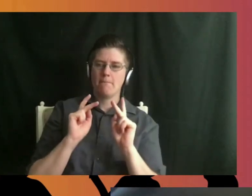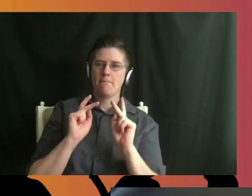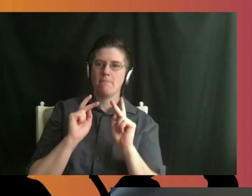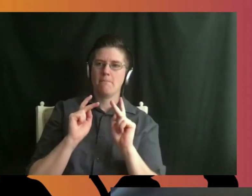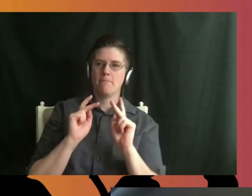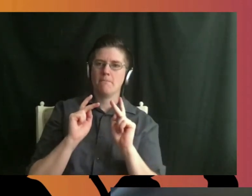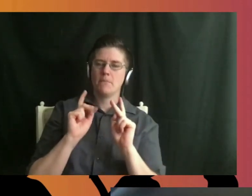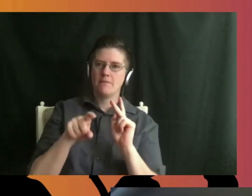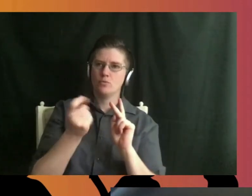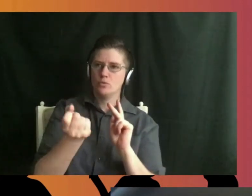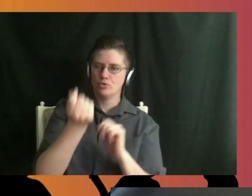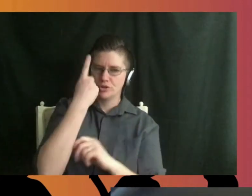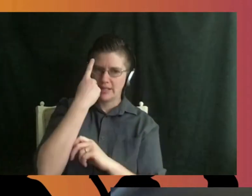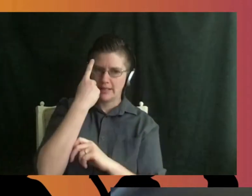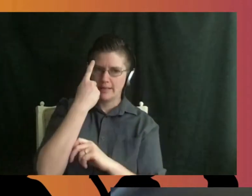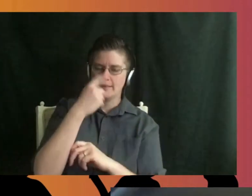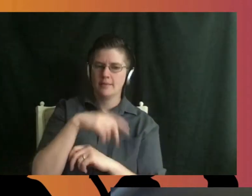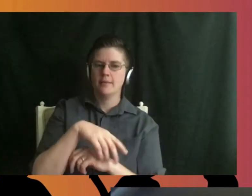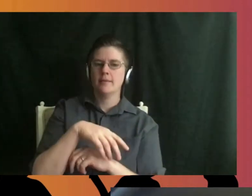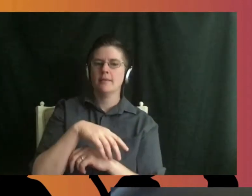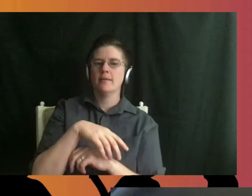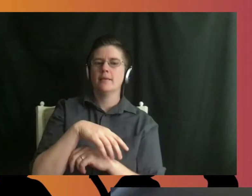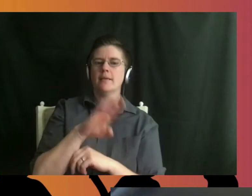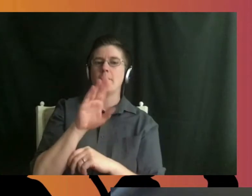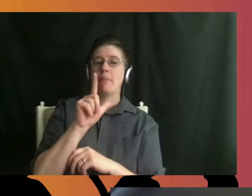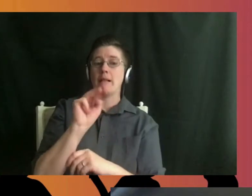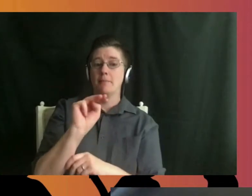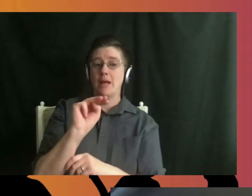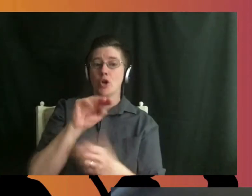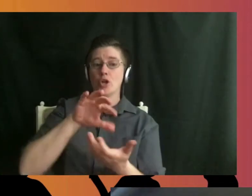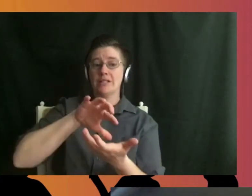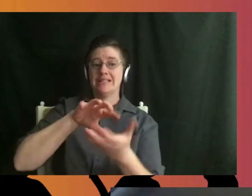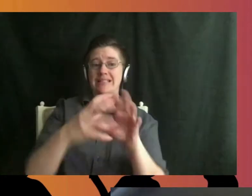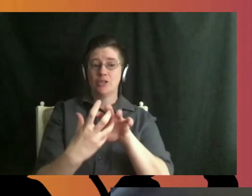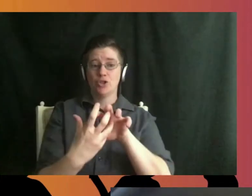that black lives matter is an intersectional movement it's not just about black men it's